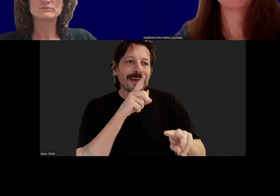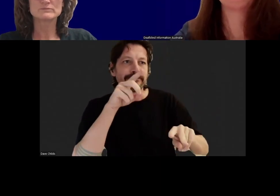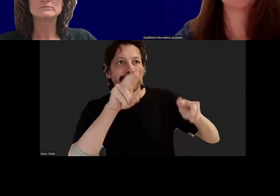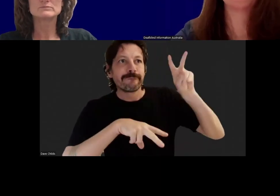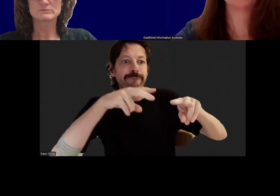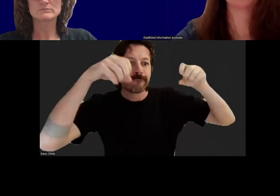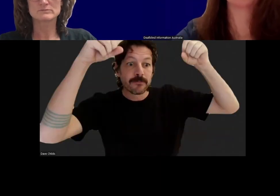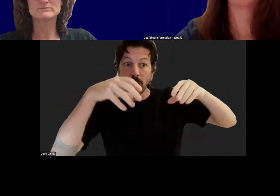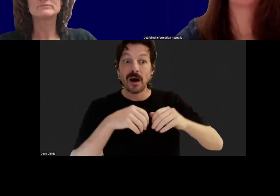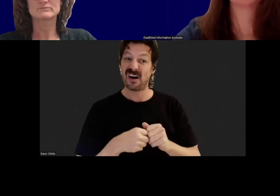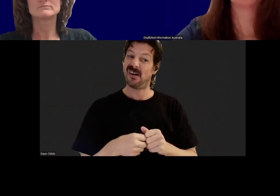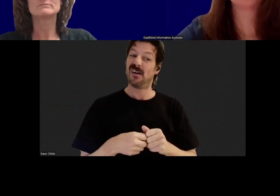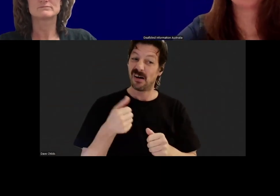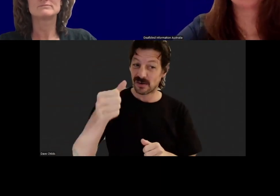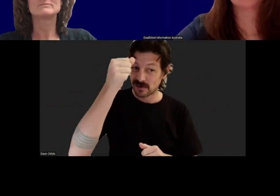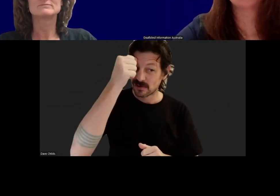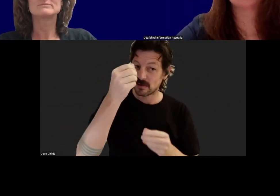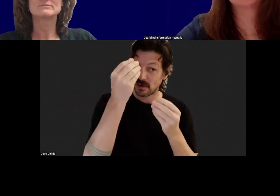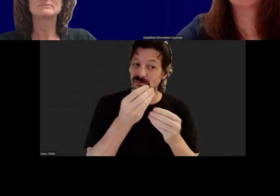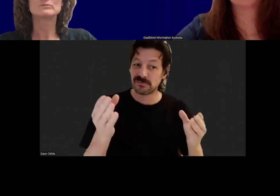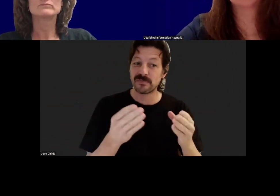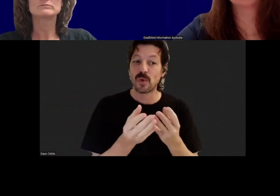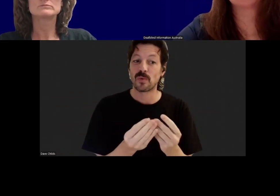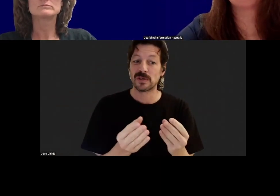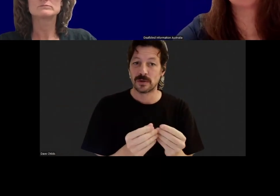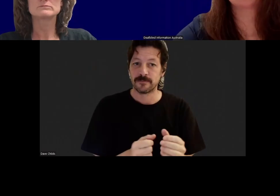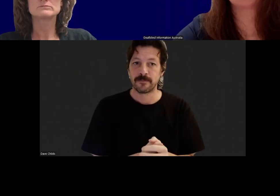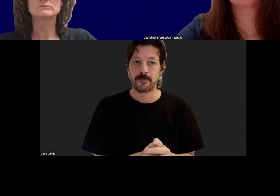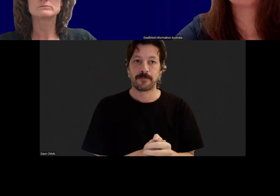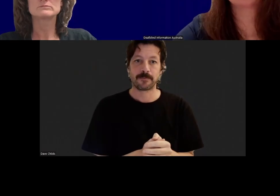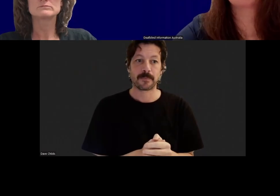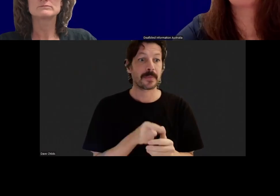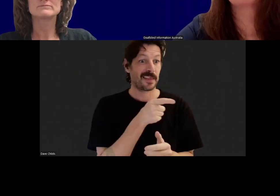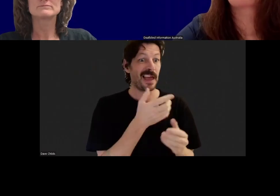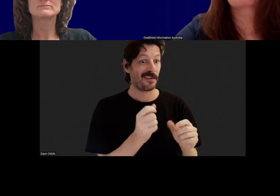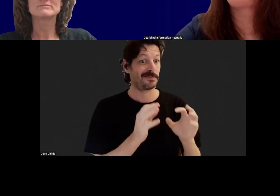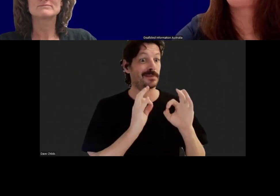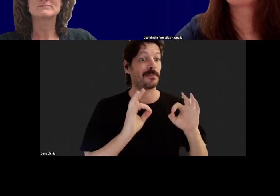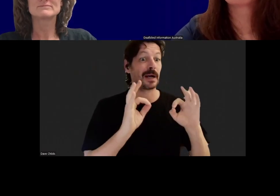to know about that resource there and in particular the training that they get.